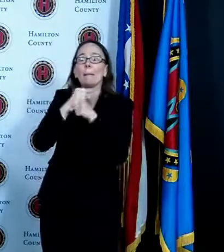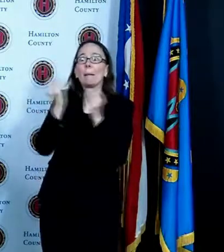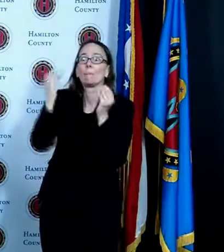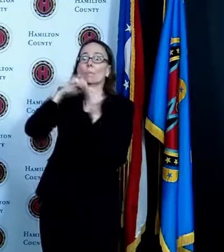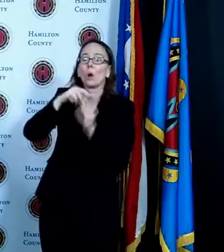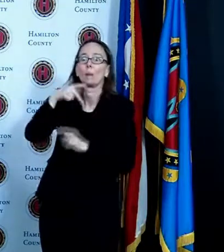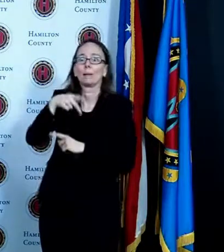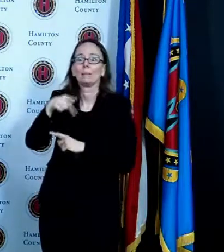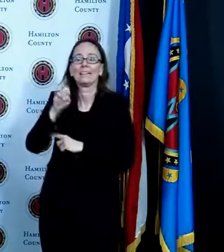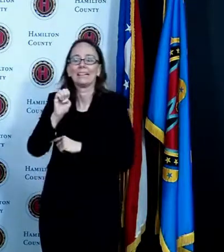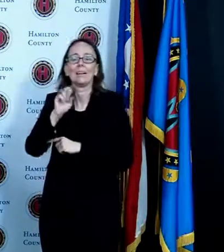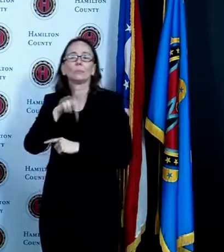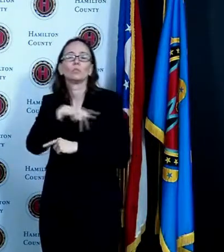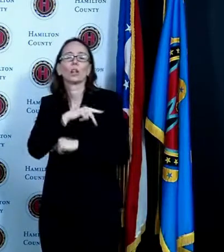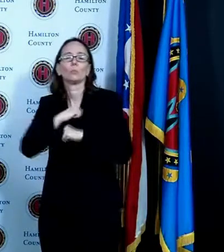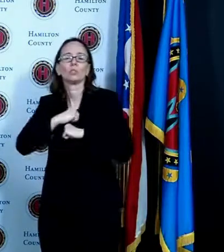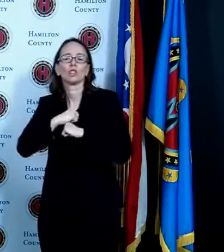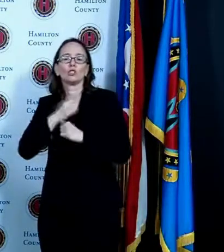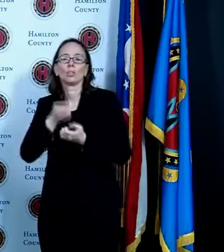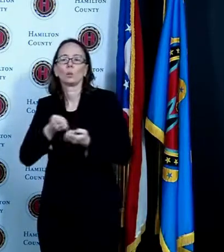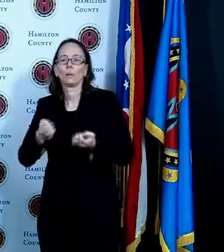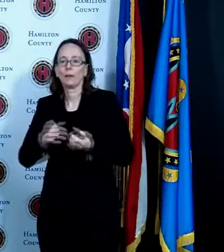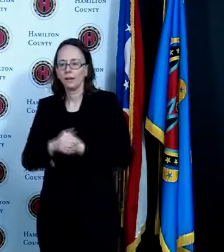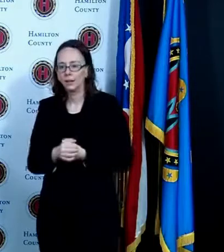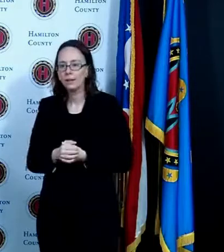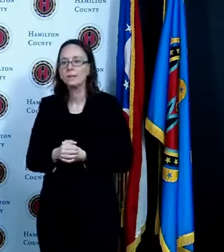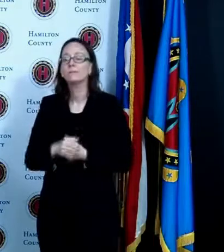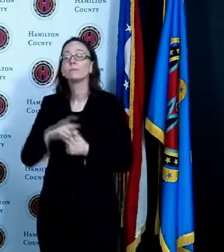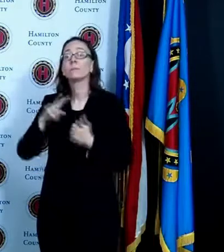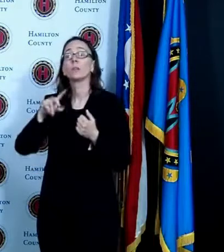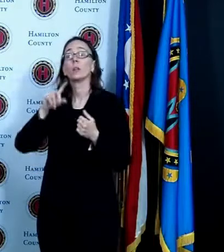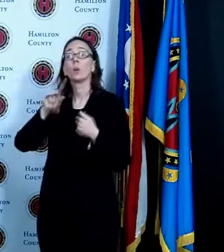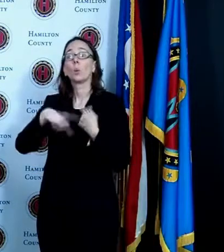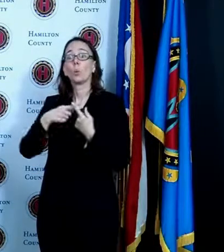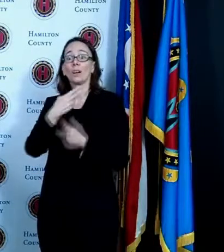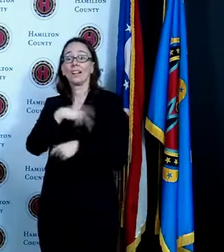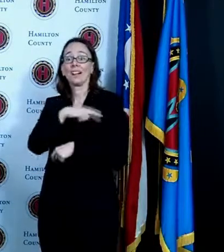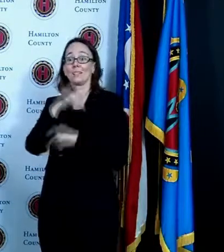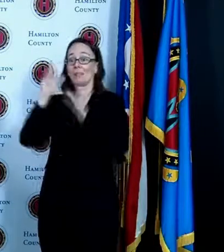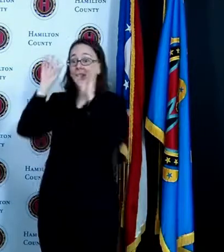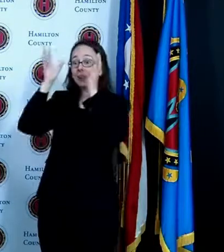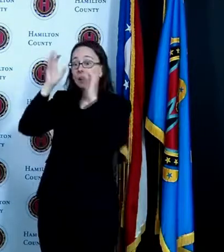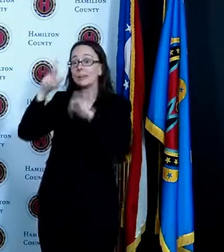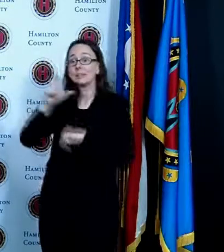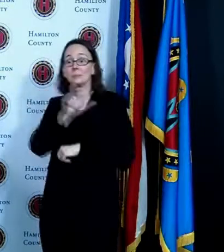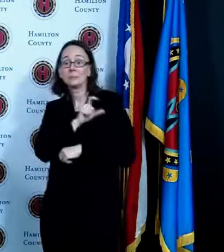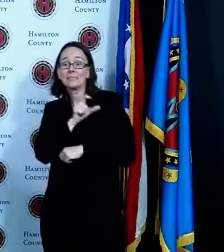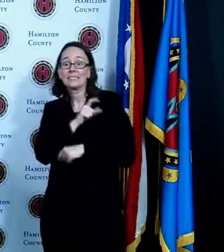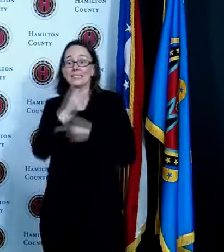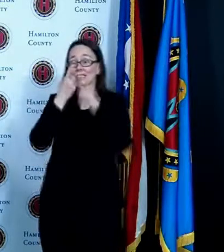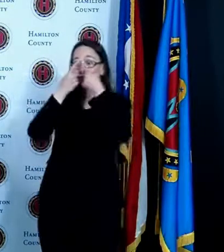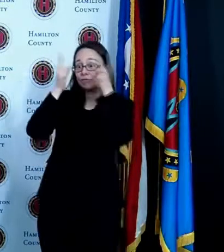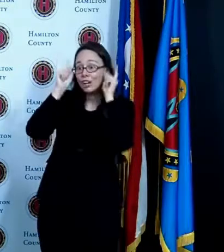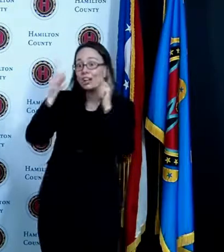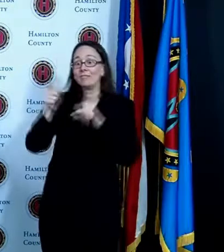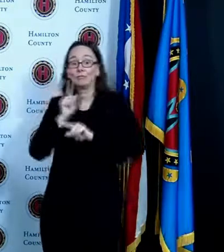protected while they take care of that while they take care of us this is something they did not have the luxury of in March and April so we've done a